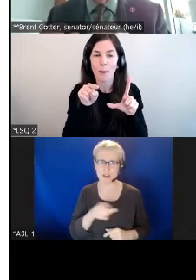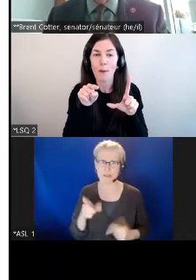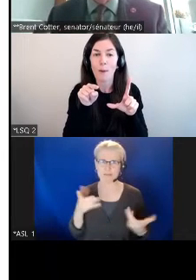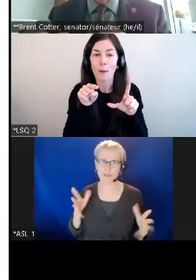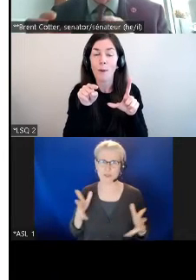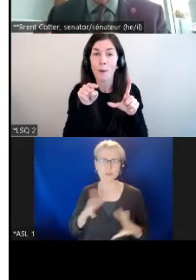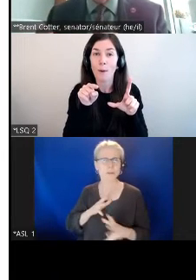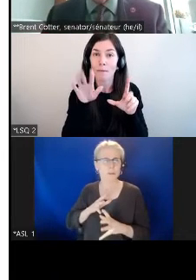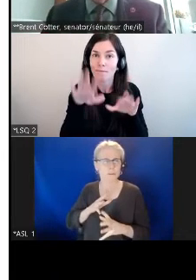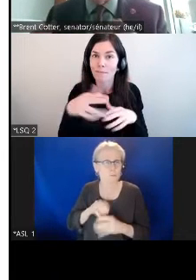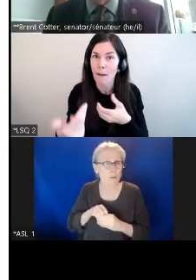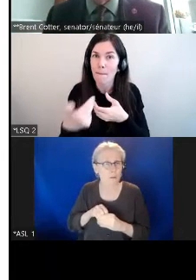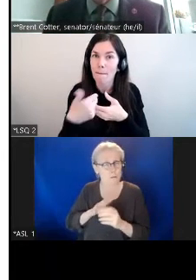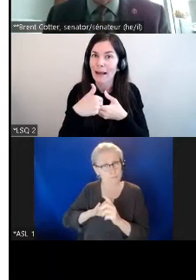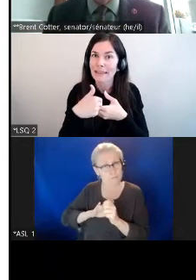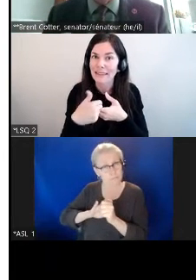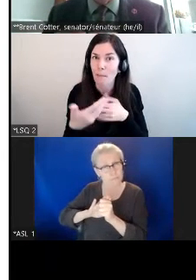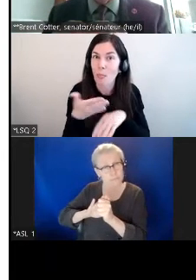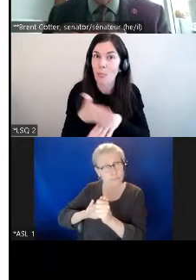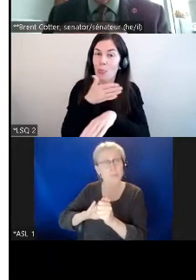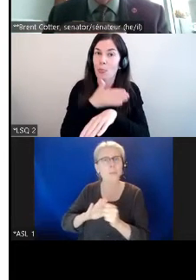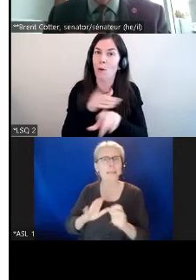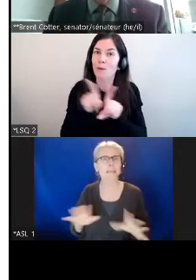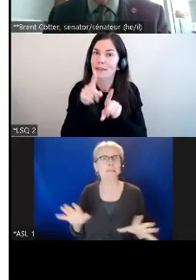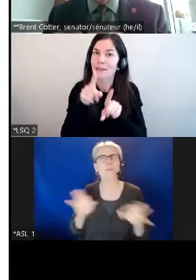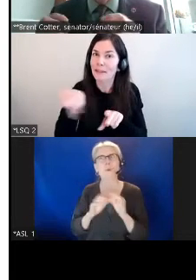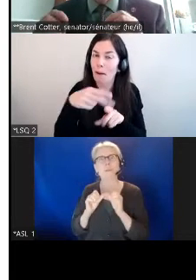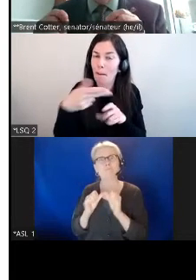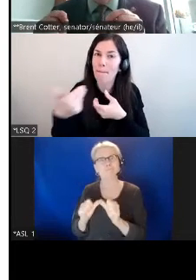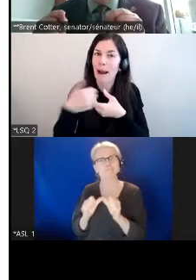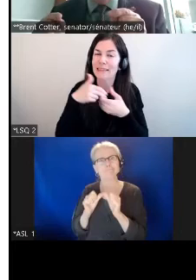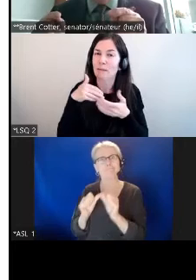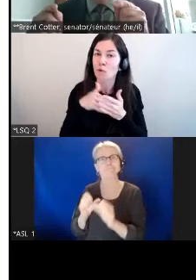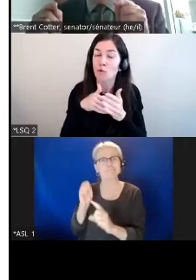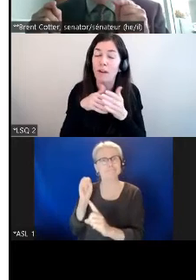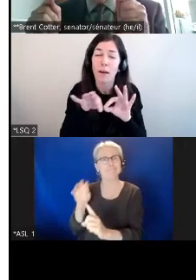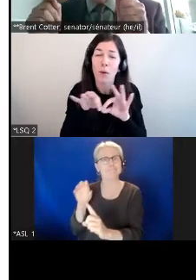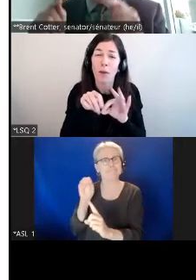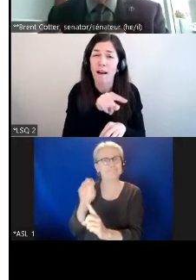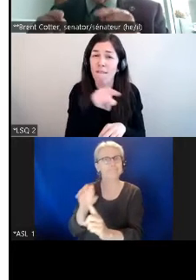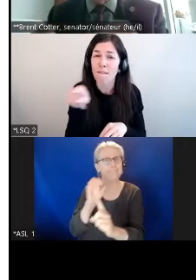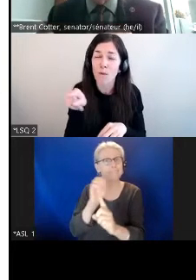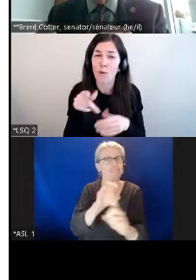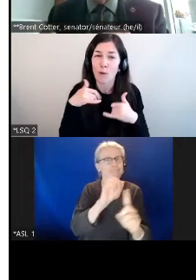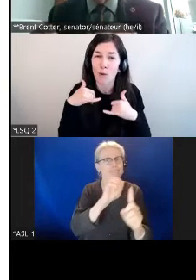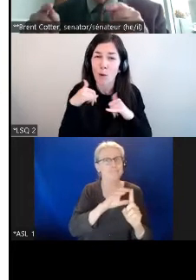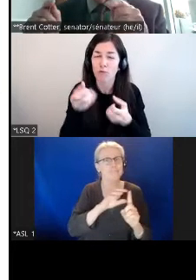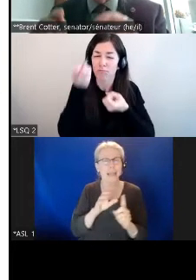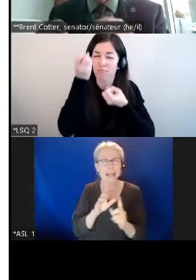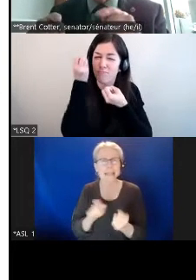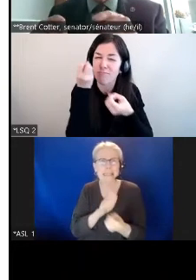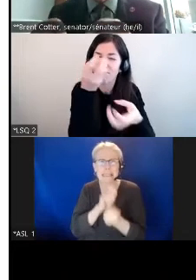BUT IT'S IMPORTANT FOR YOU TO KEEP COMMUNICATING THE MESSAGES IN VERY PRECISE TERMS NOW ABOUT WHAT